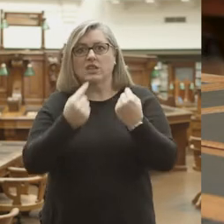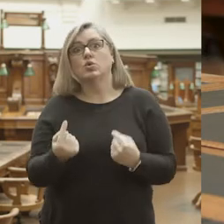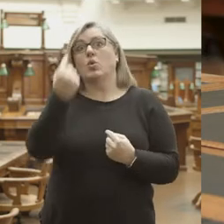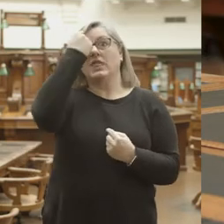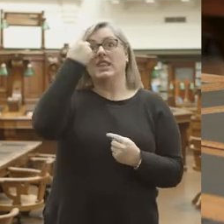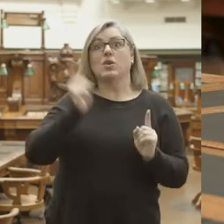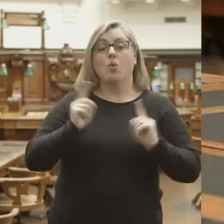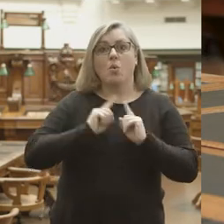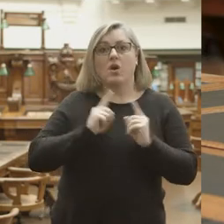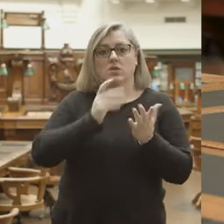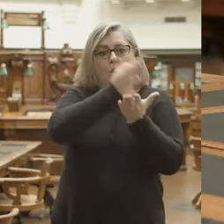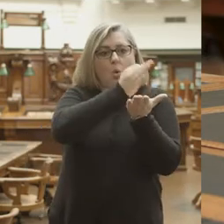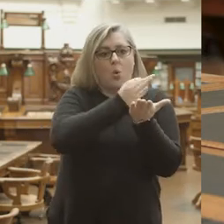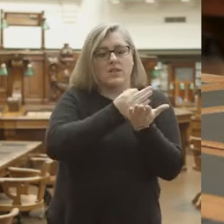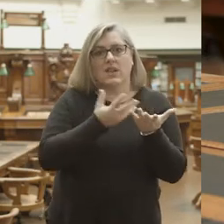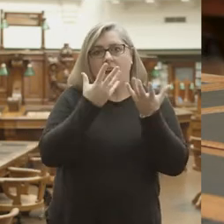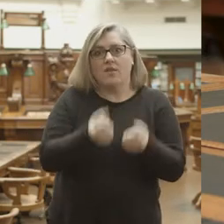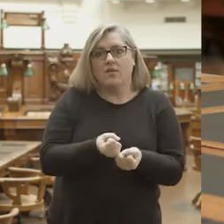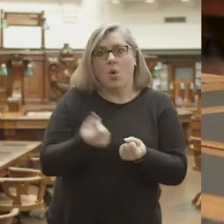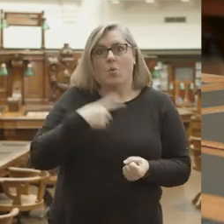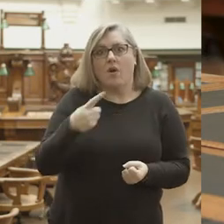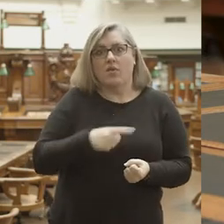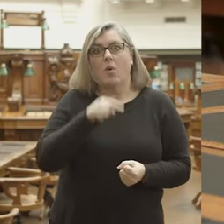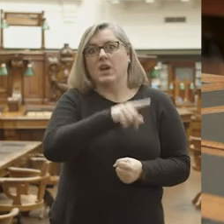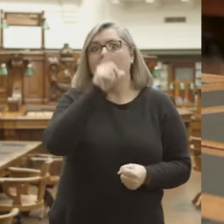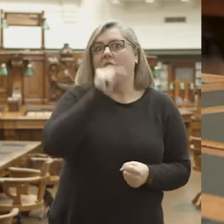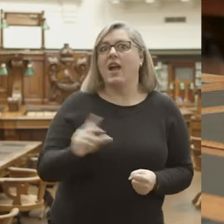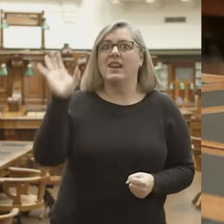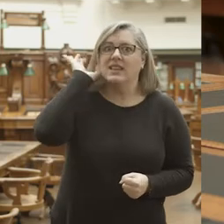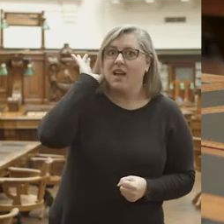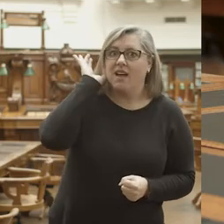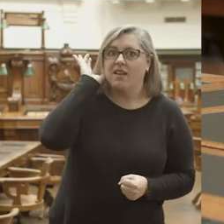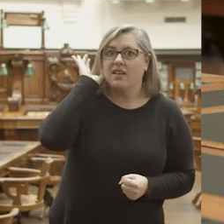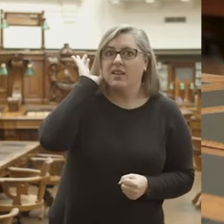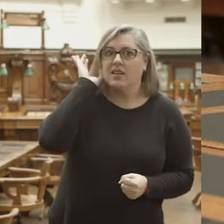has the coins in it one because you can hear it